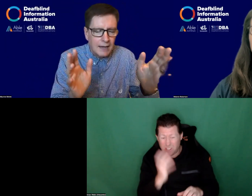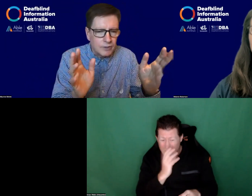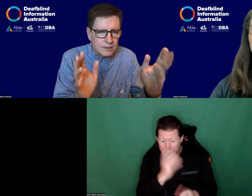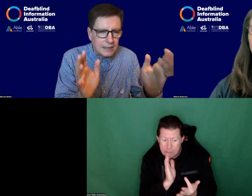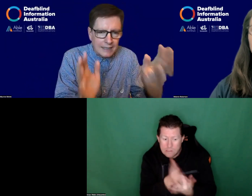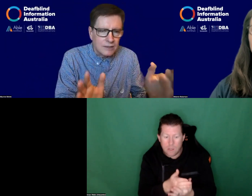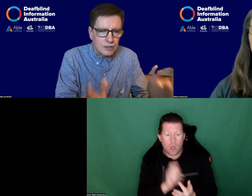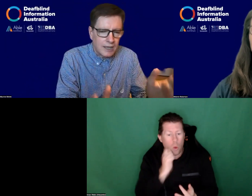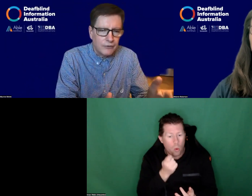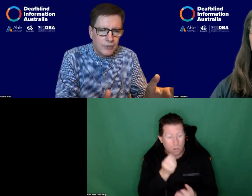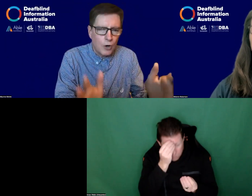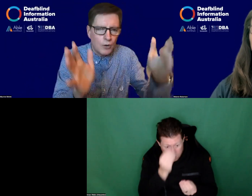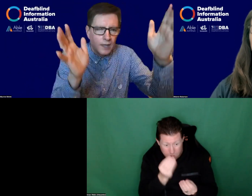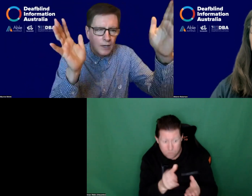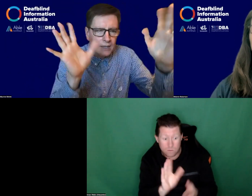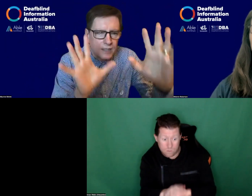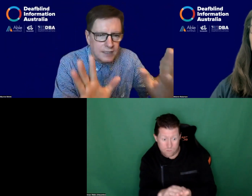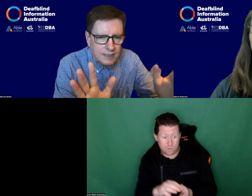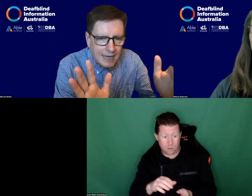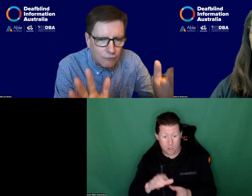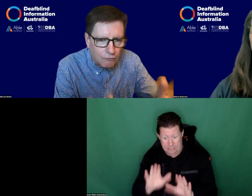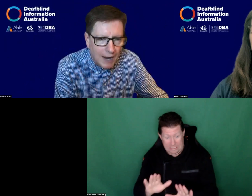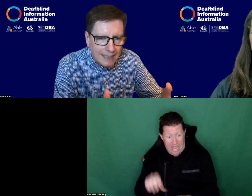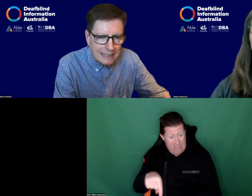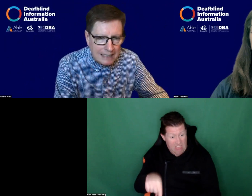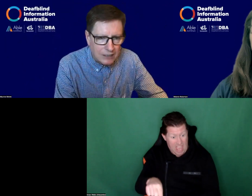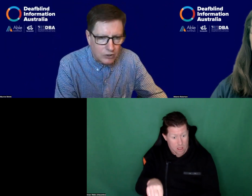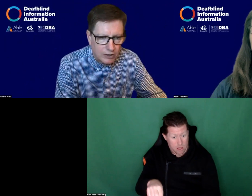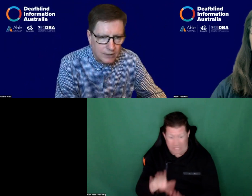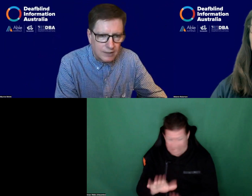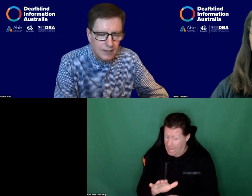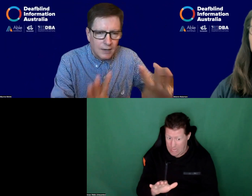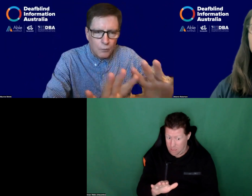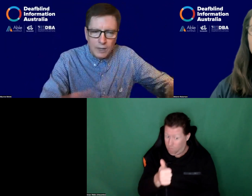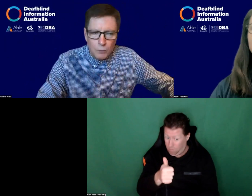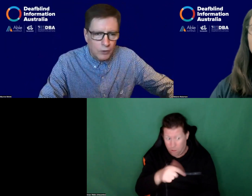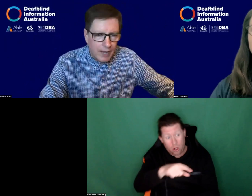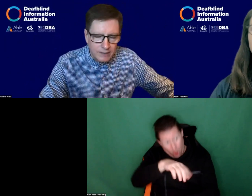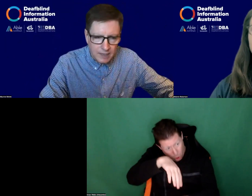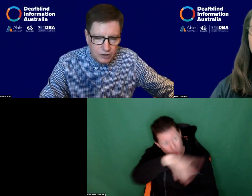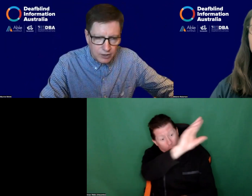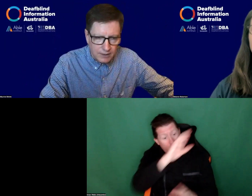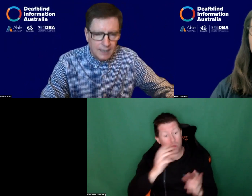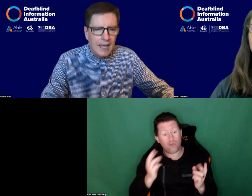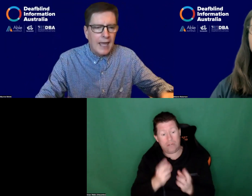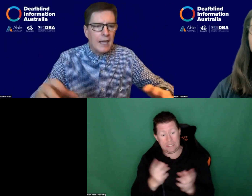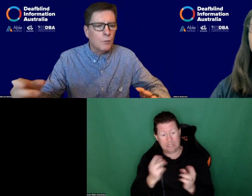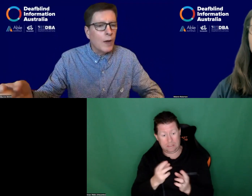I would let the child know, it's going to stay right here. We will not touch it.